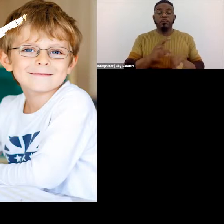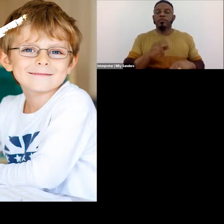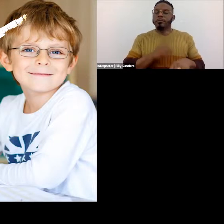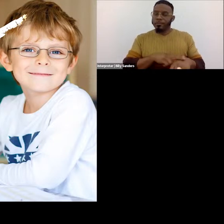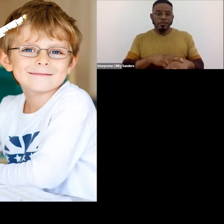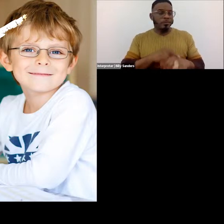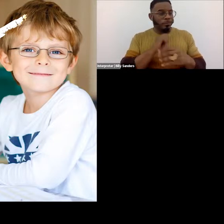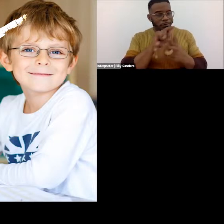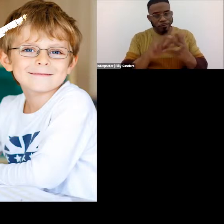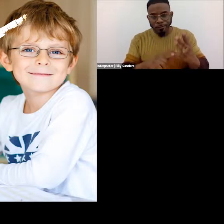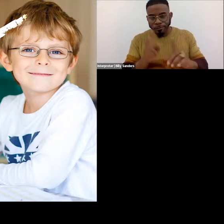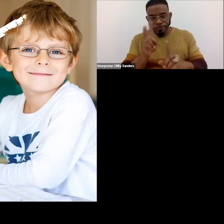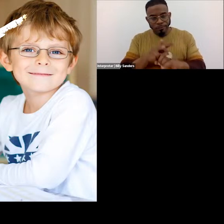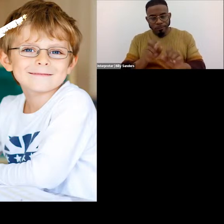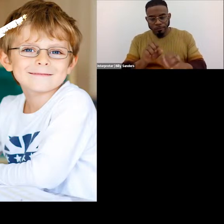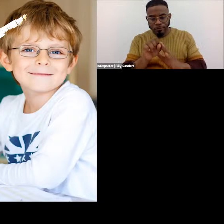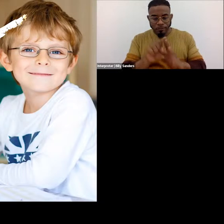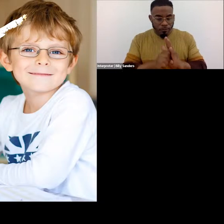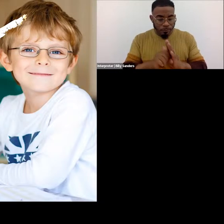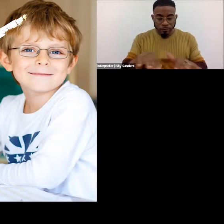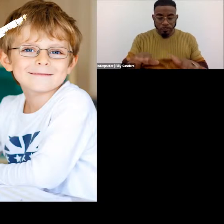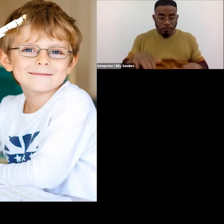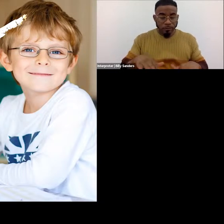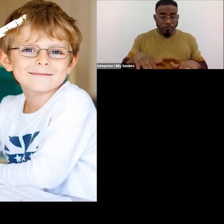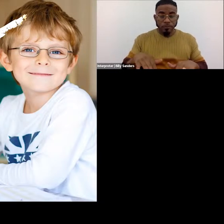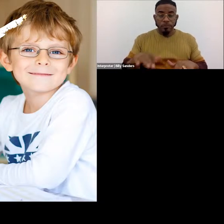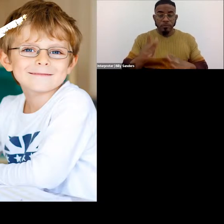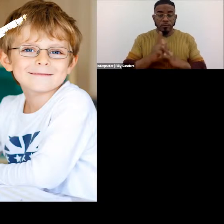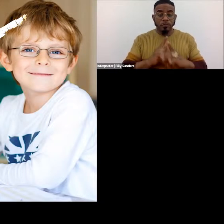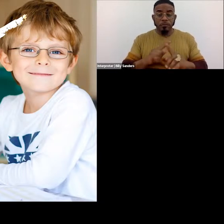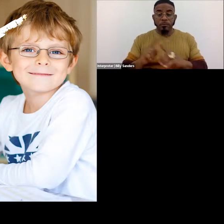all applicable state child labor laws also apply